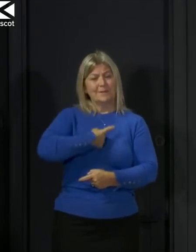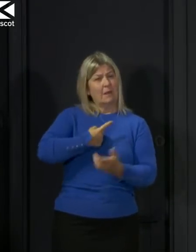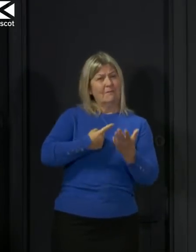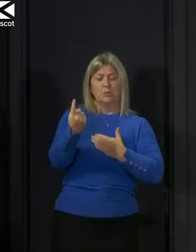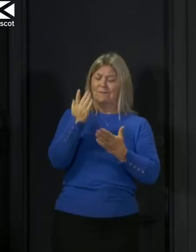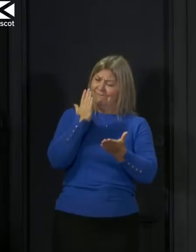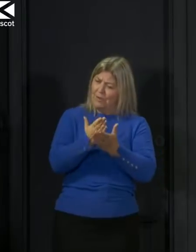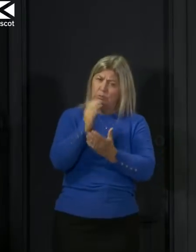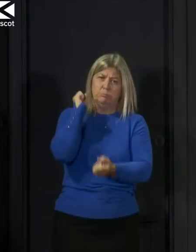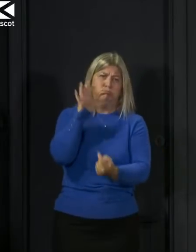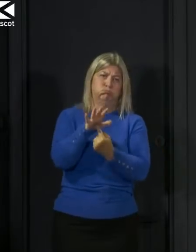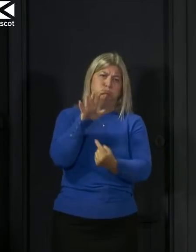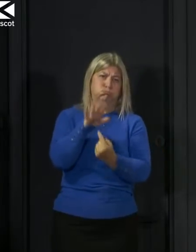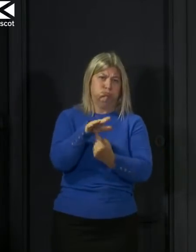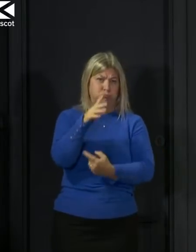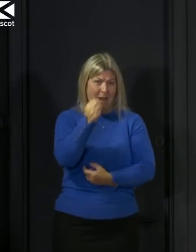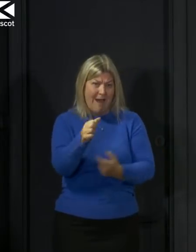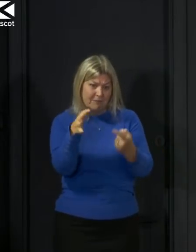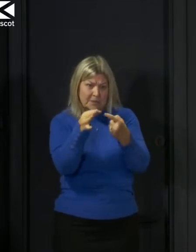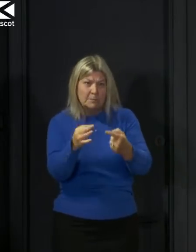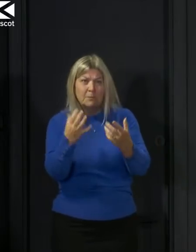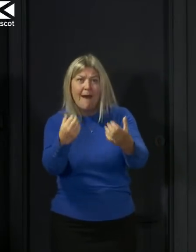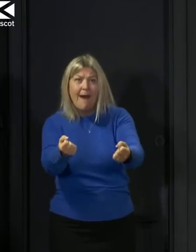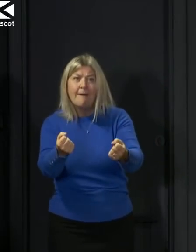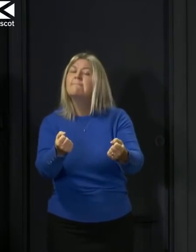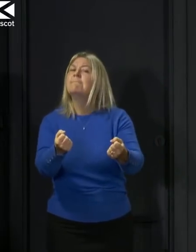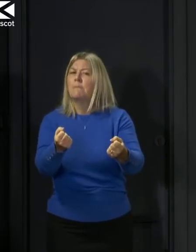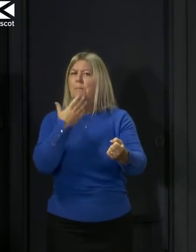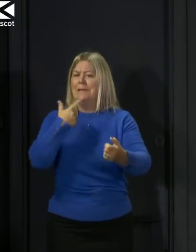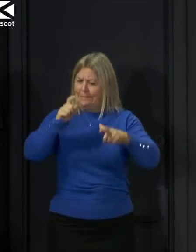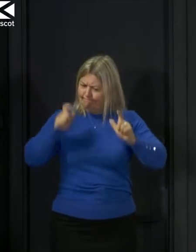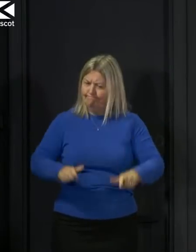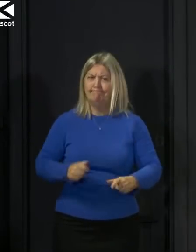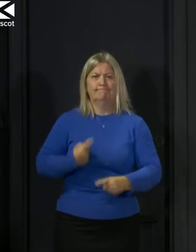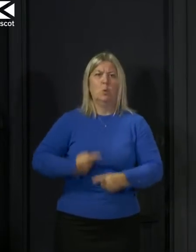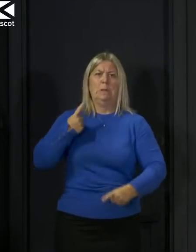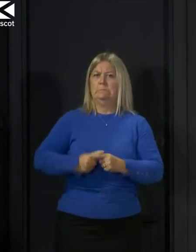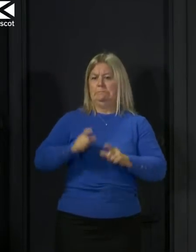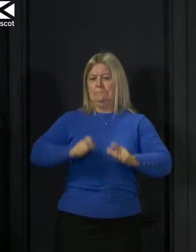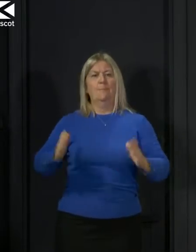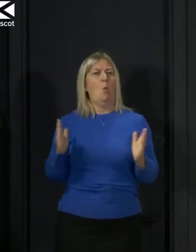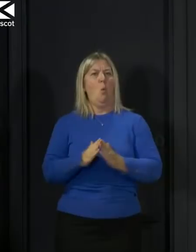If you have symptoms of COVID, you should self-isolate immediately and book a test.